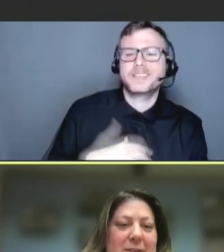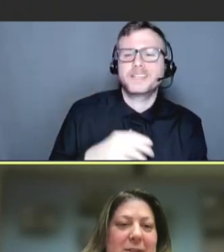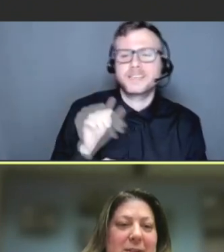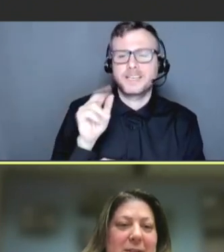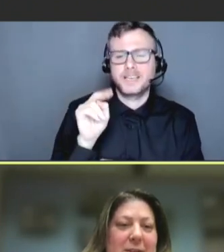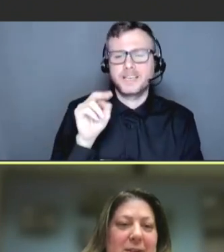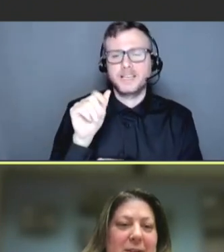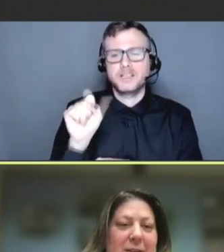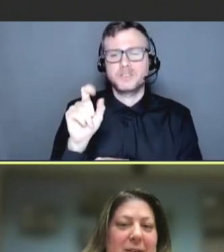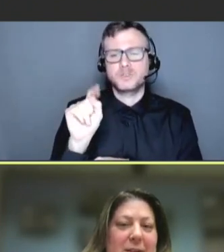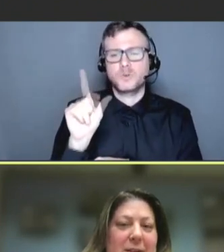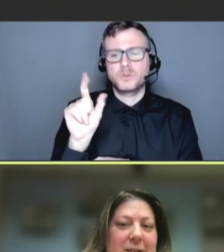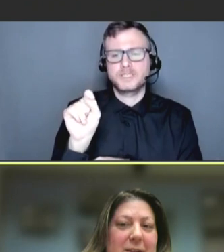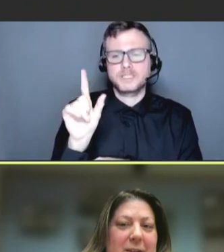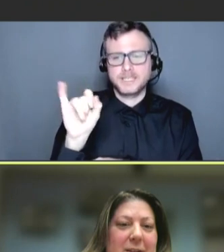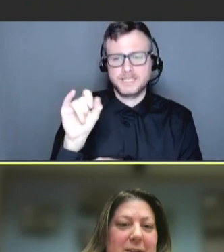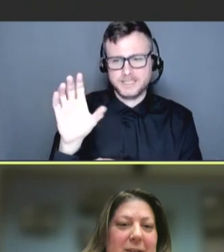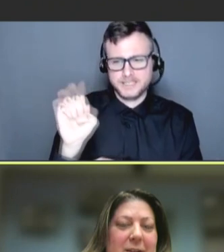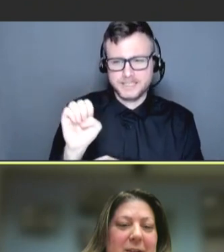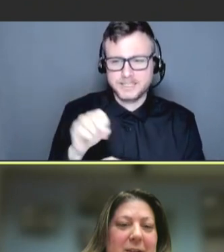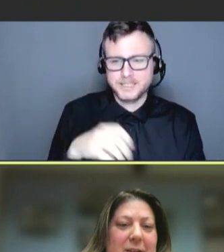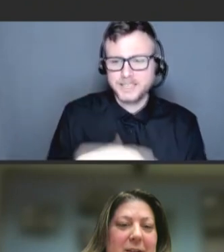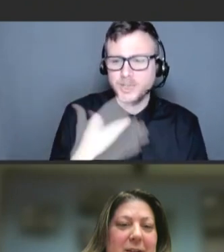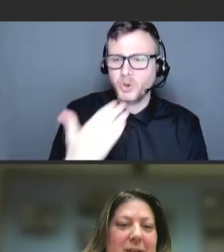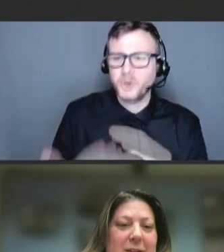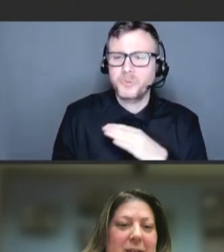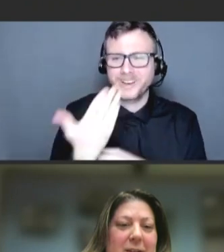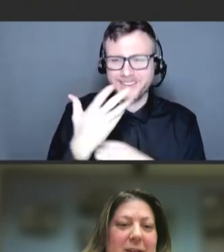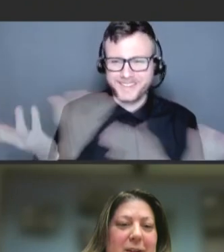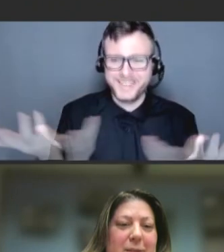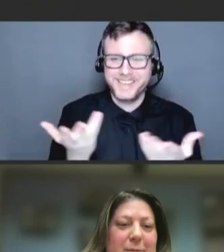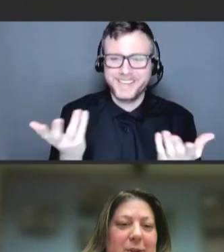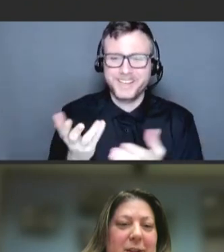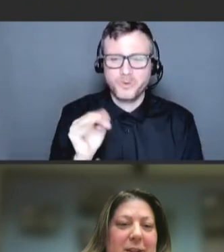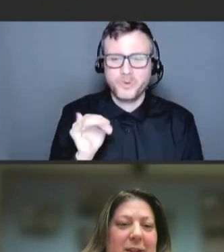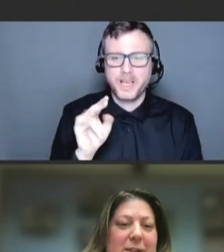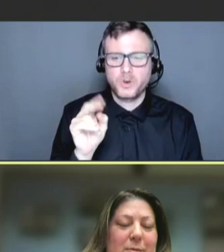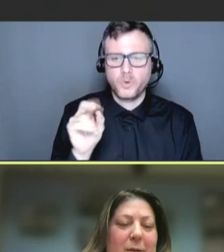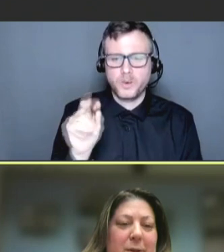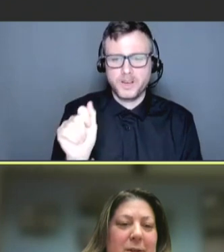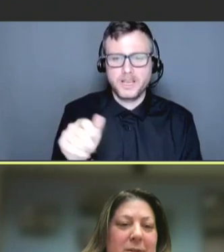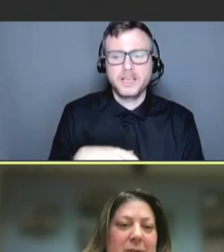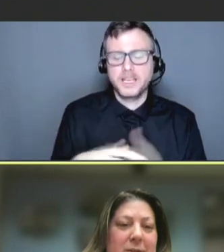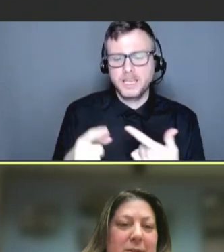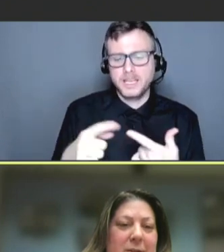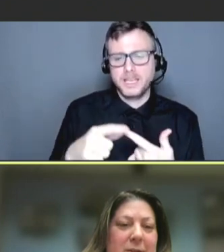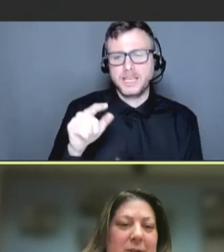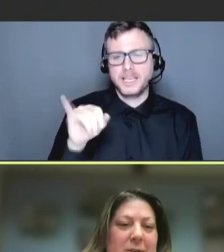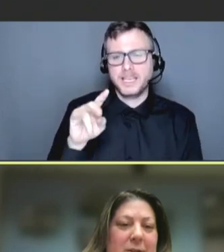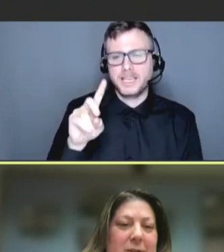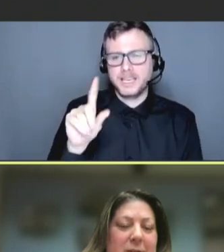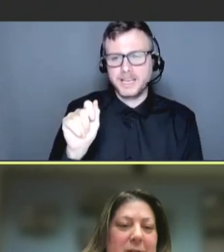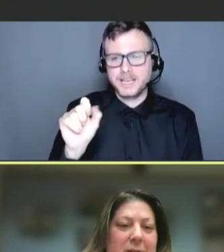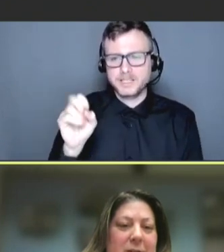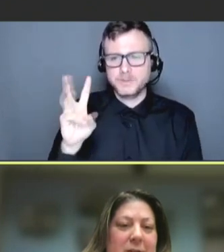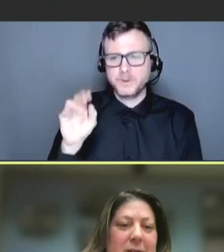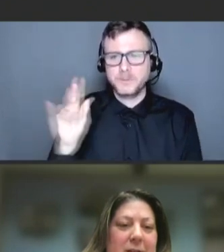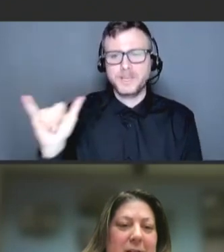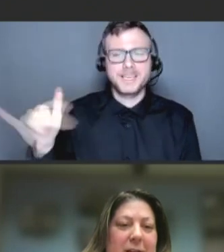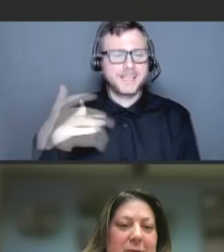Winona Stoltzfus: Good morning. I'm here. Ann Aikin: Good morning. Geeta Swamy? Geeta Swamy: Hello, I'm here.